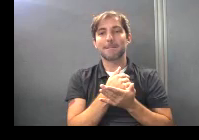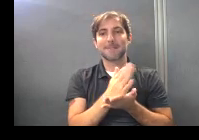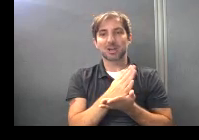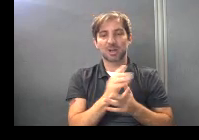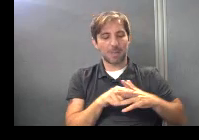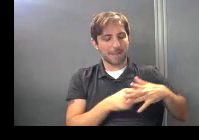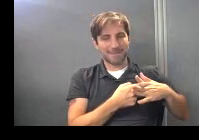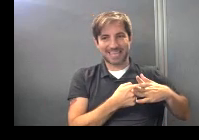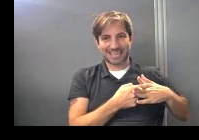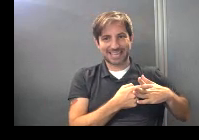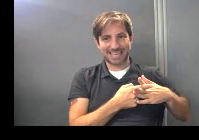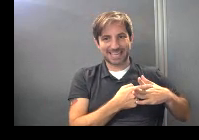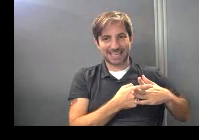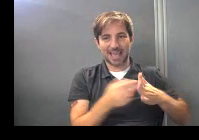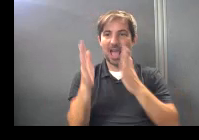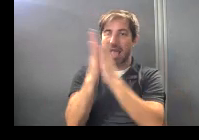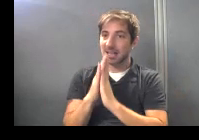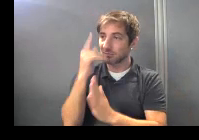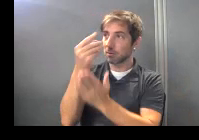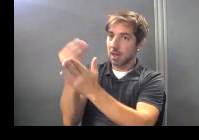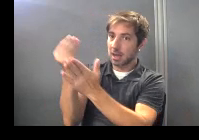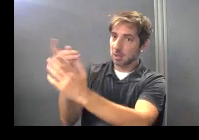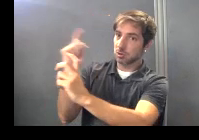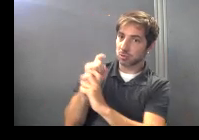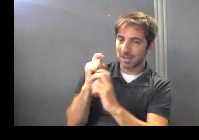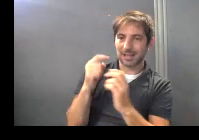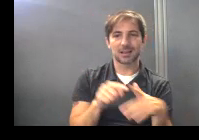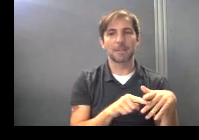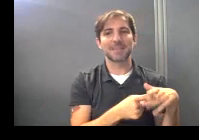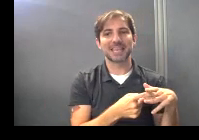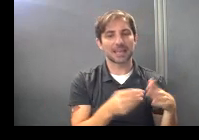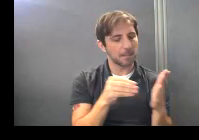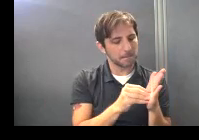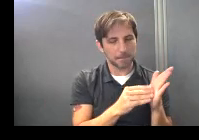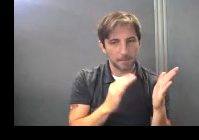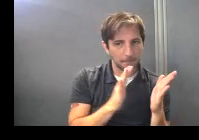DON'T LEAVE IT AS AN AFTERTHOUGHT. IT CAN BE VERY EXPENSIVE TO ADD LAST MINUTE